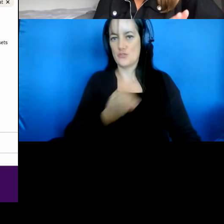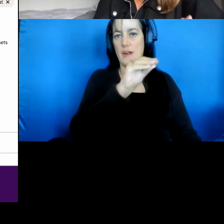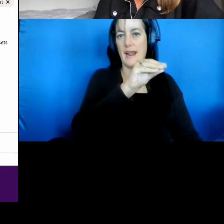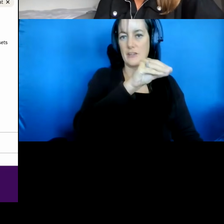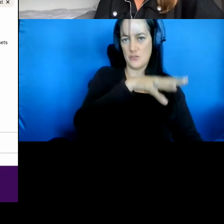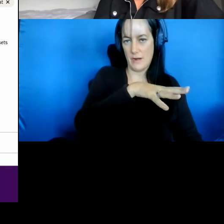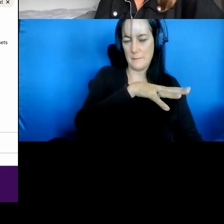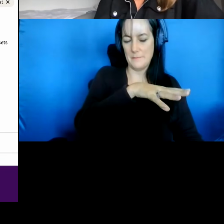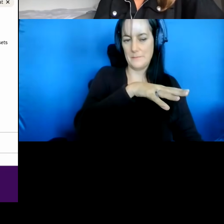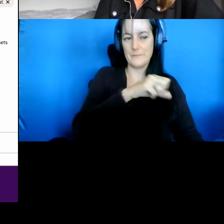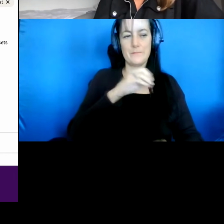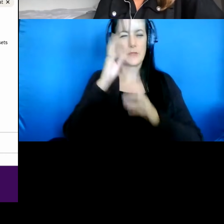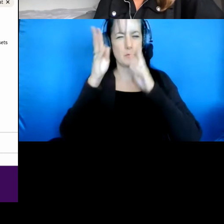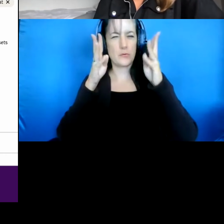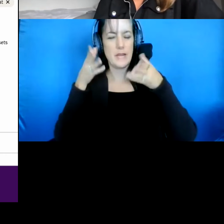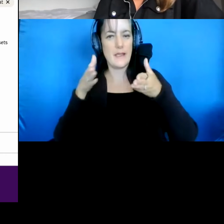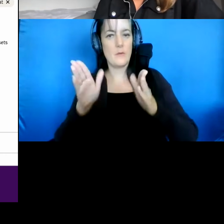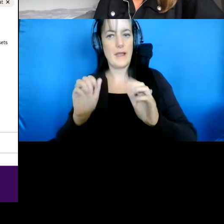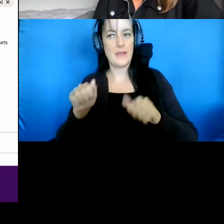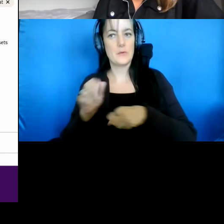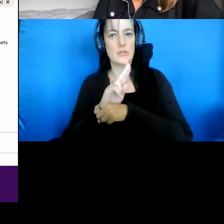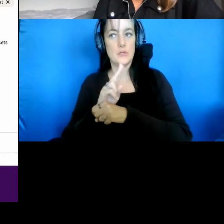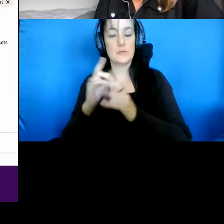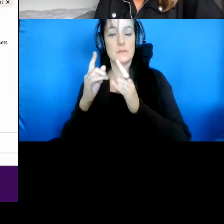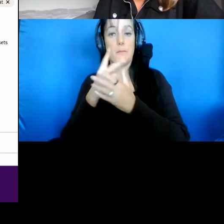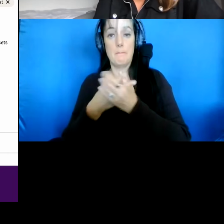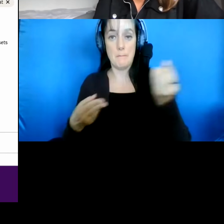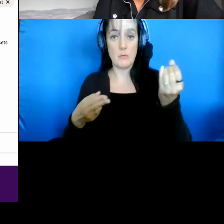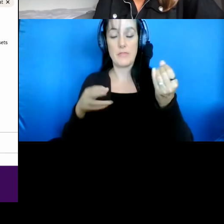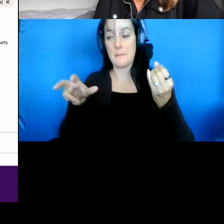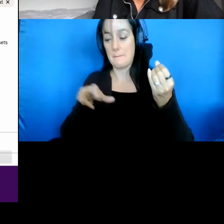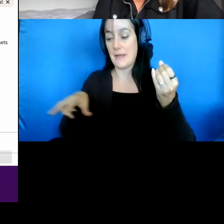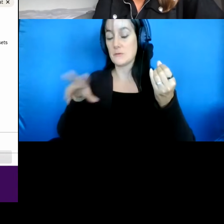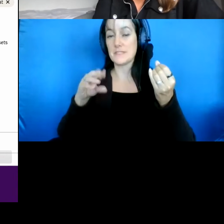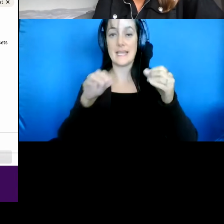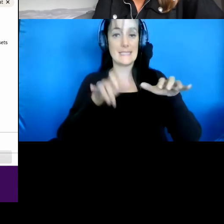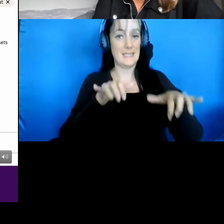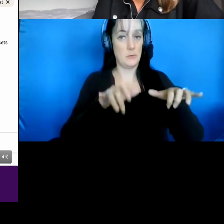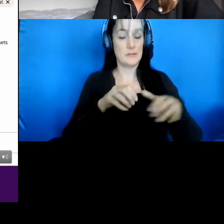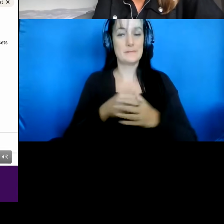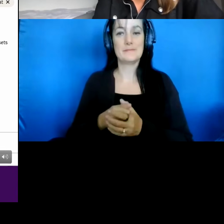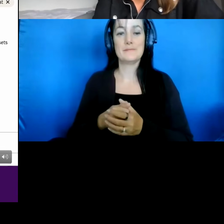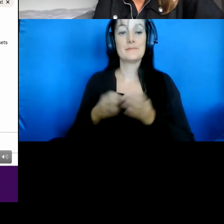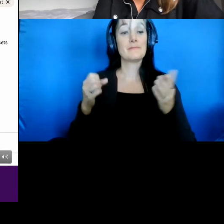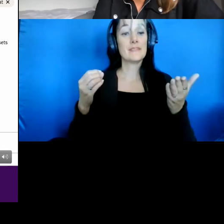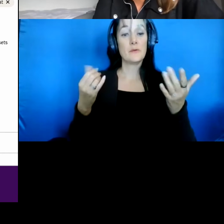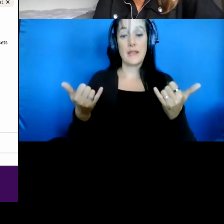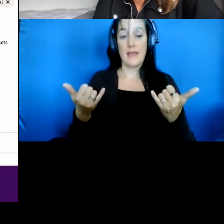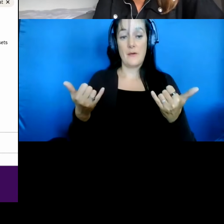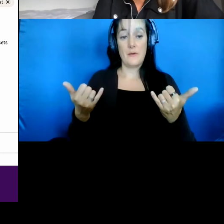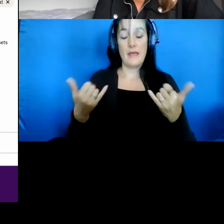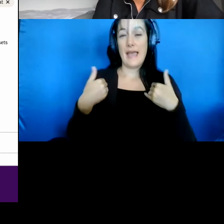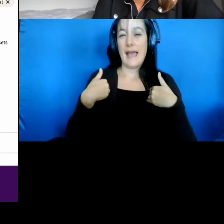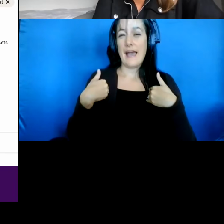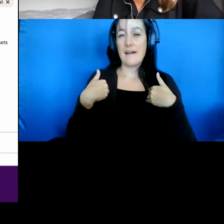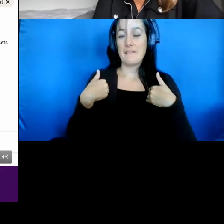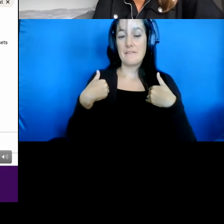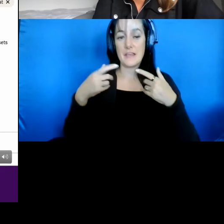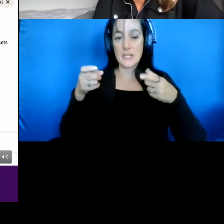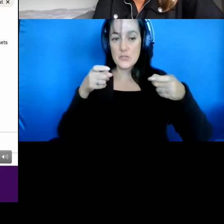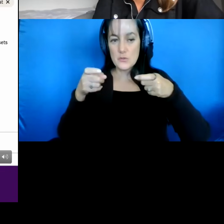to complete the same action using both a mouse and keyboard. So, here we have a control to the right of the file that we are trying